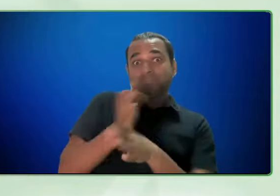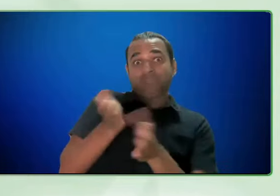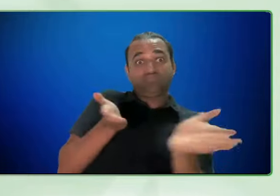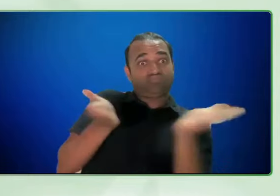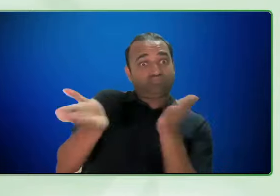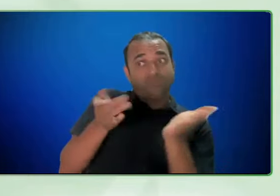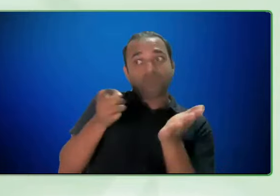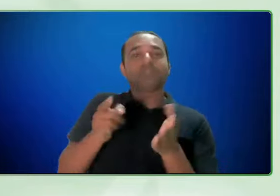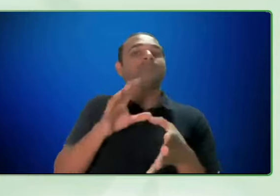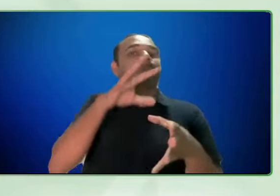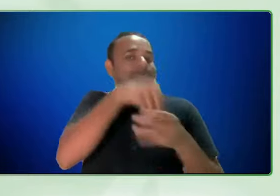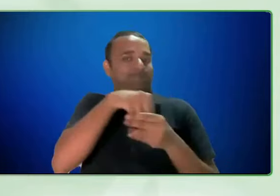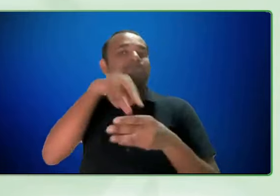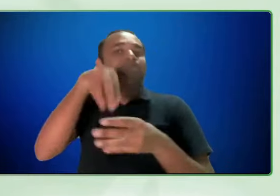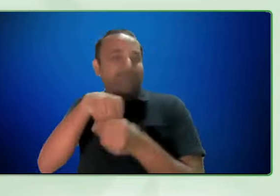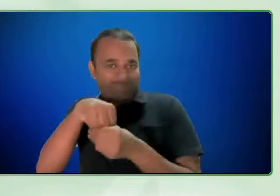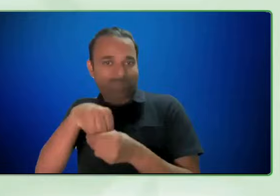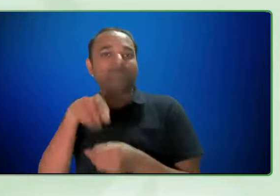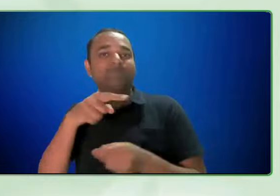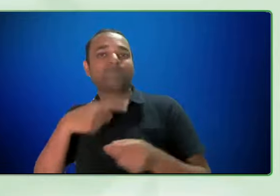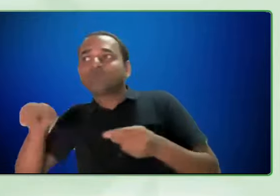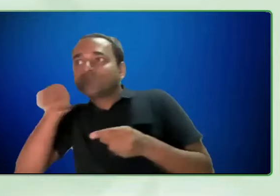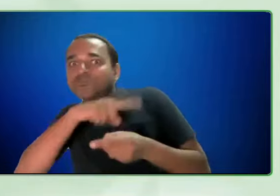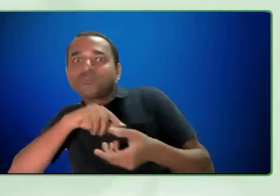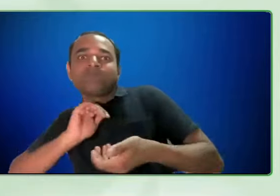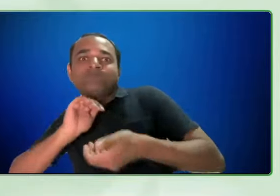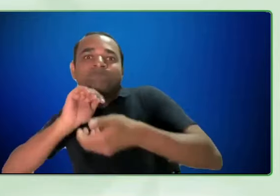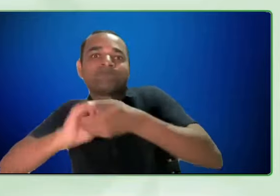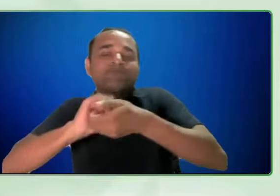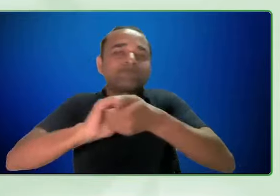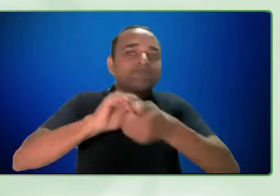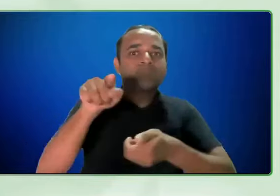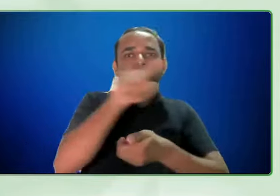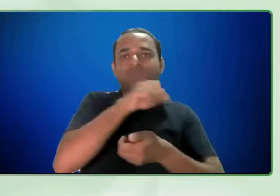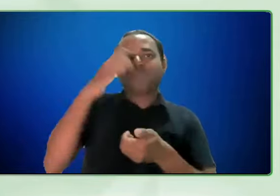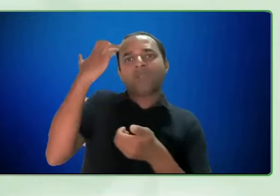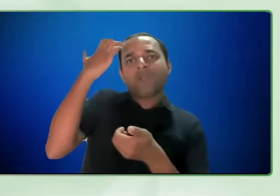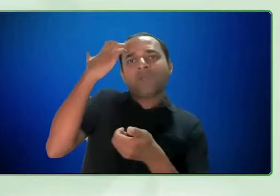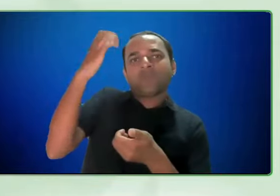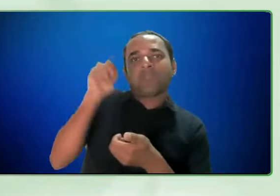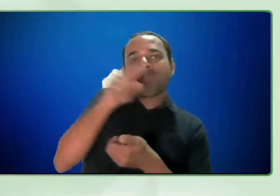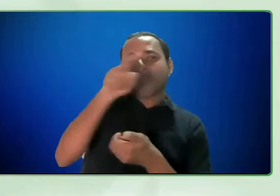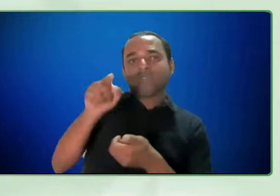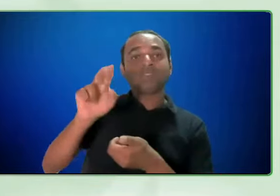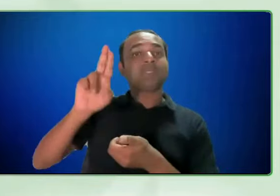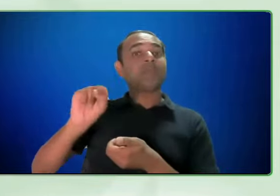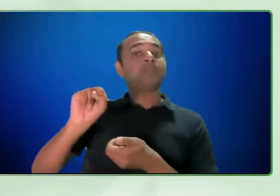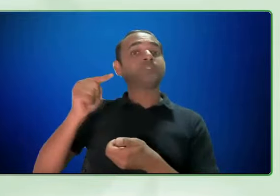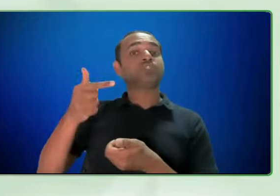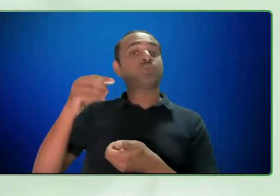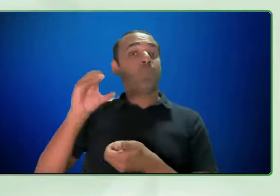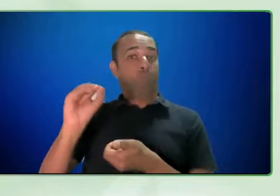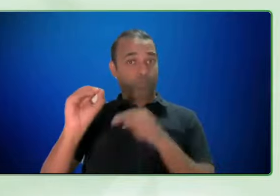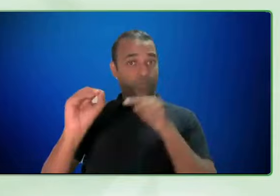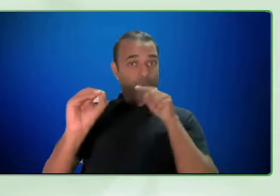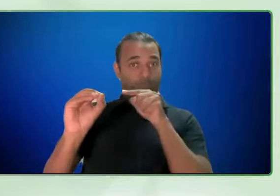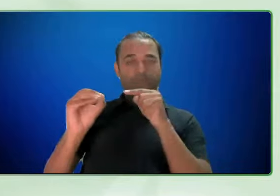changemakers in the villages and it works only on local partnerships with government,